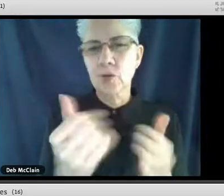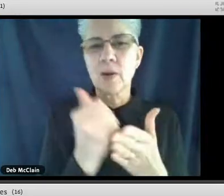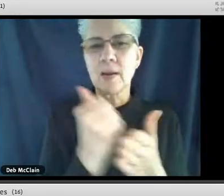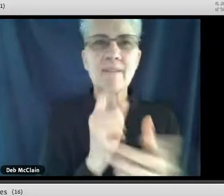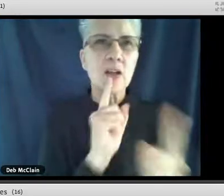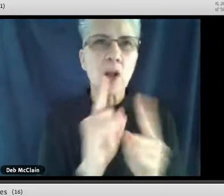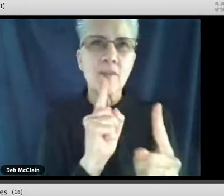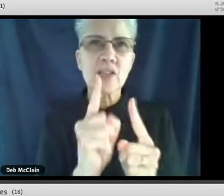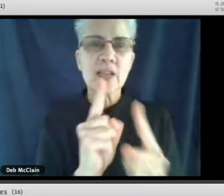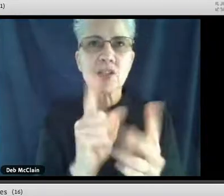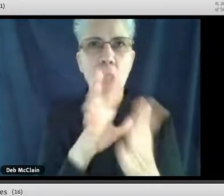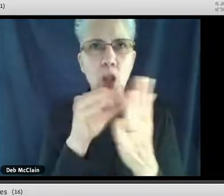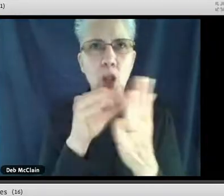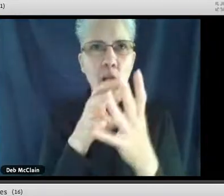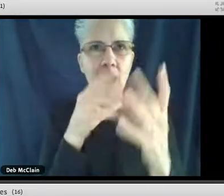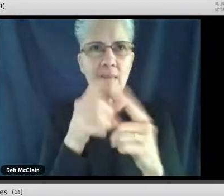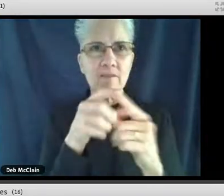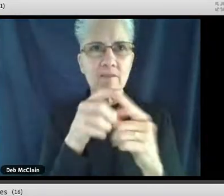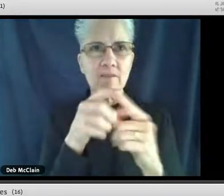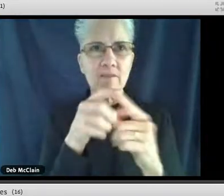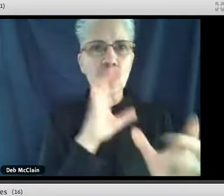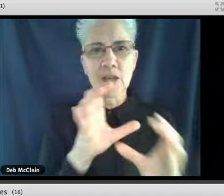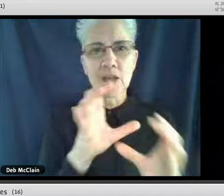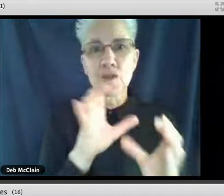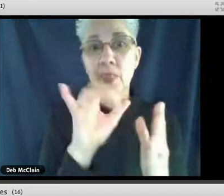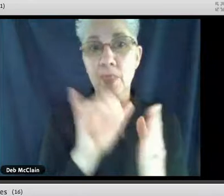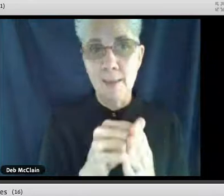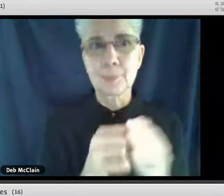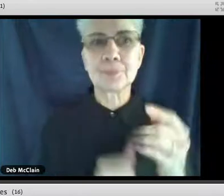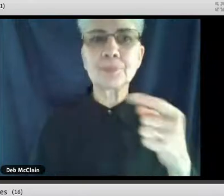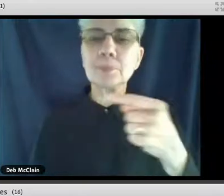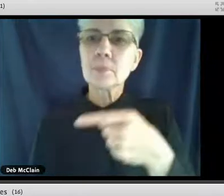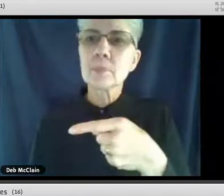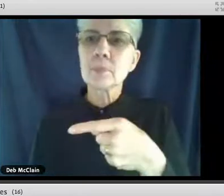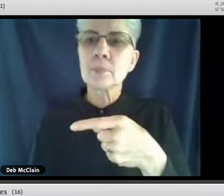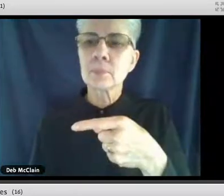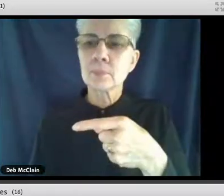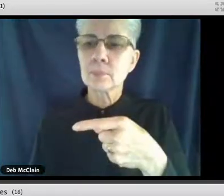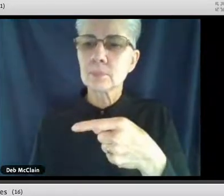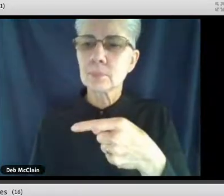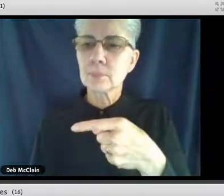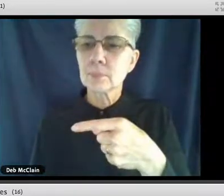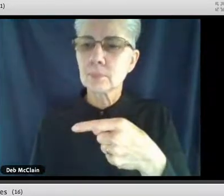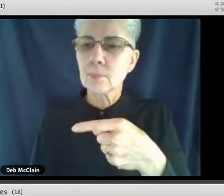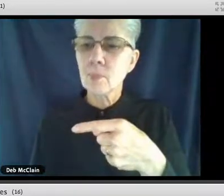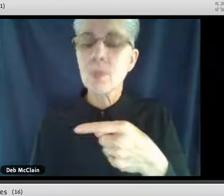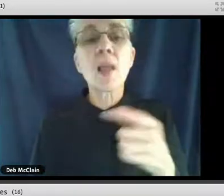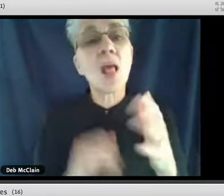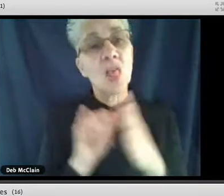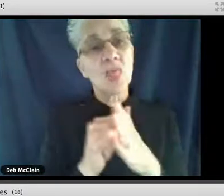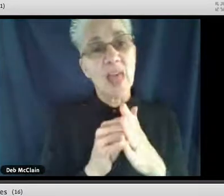with your users or your fellow staff members at that point. So that's a fairly in-depth thing.